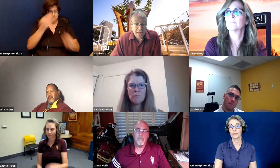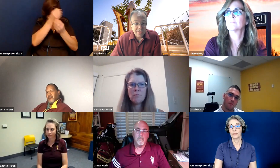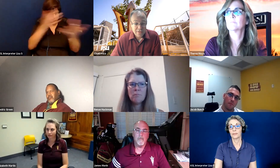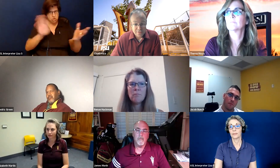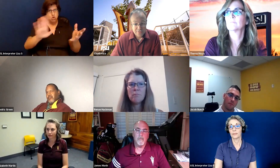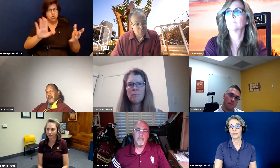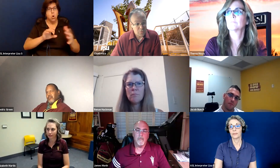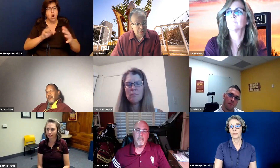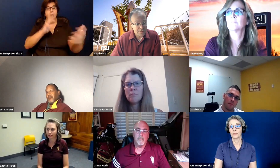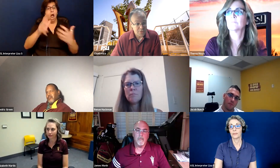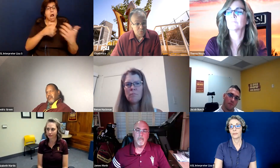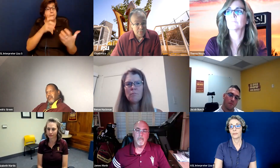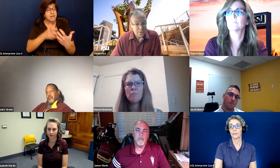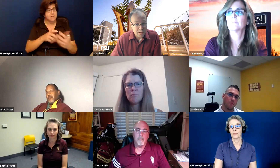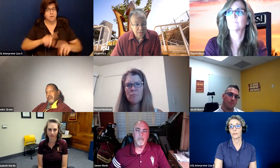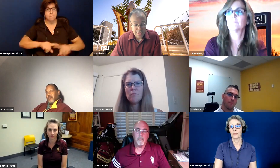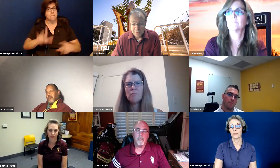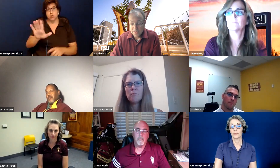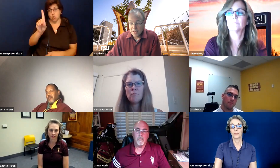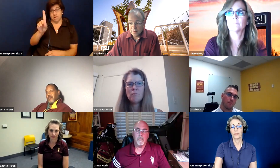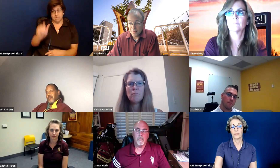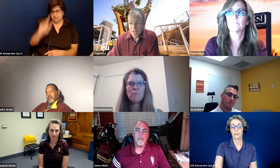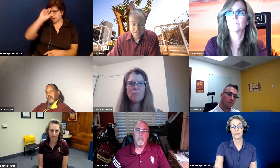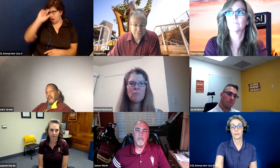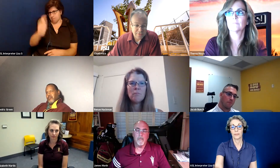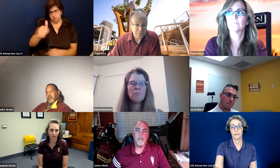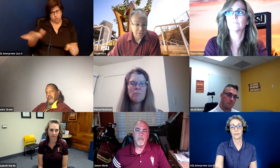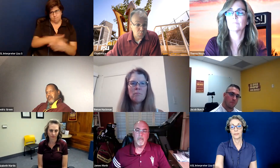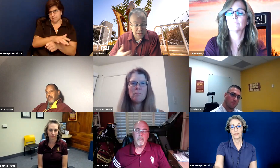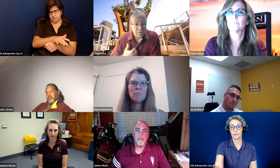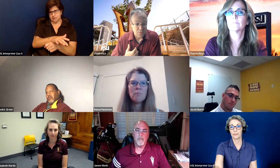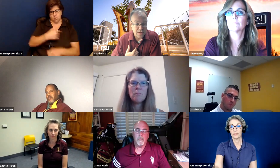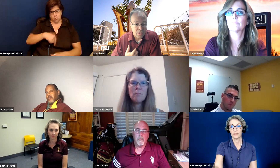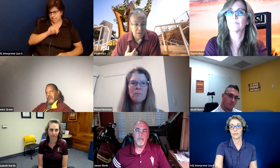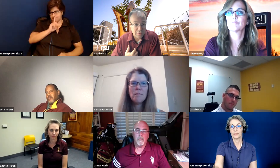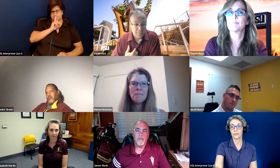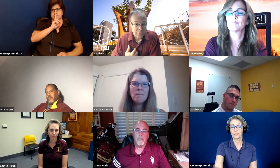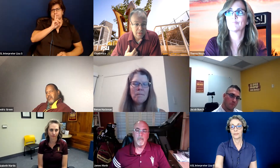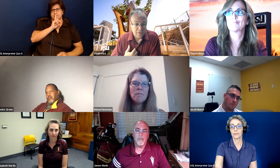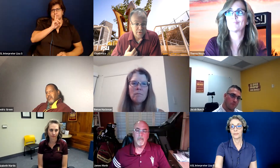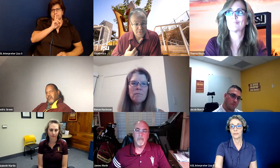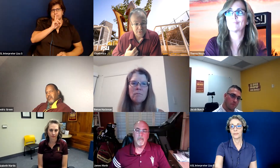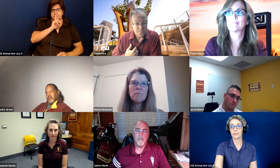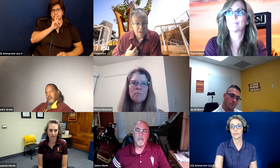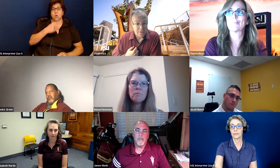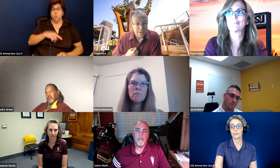That is totally up to you. And that's something that we are very serious about,